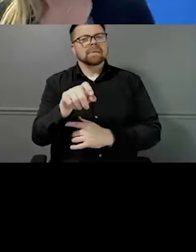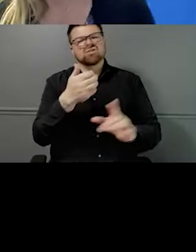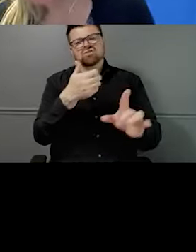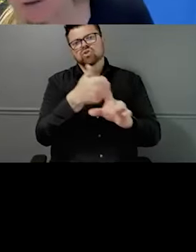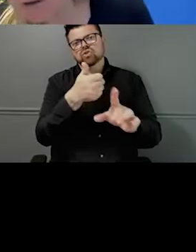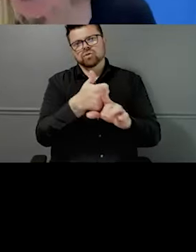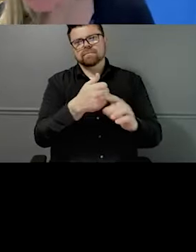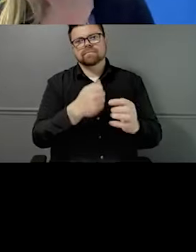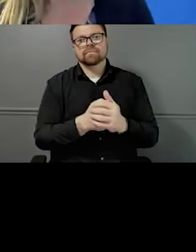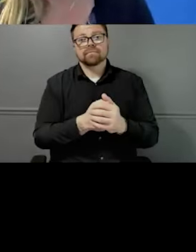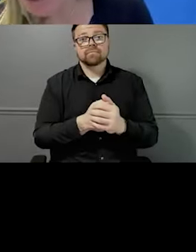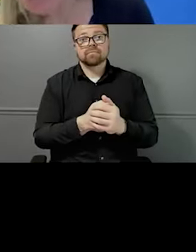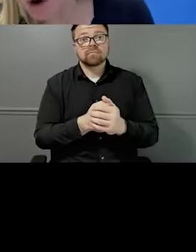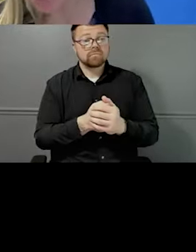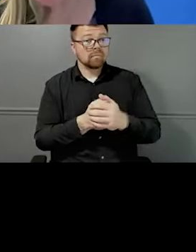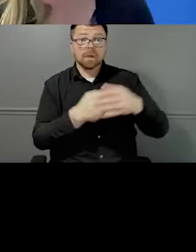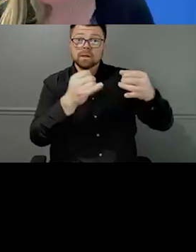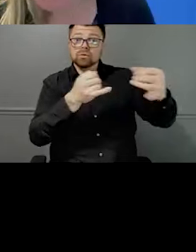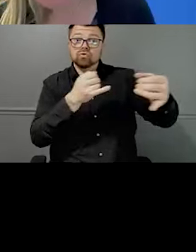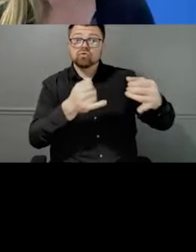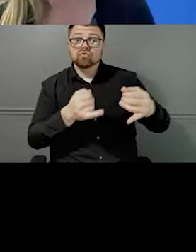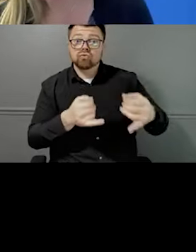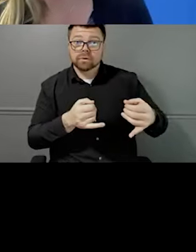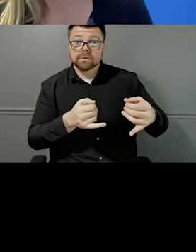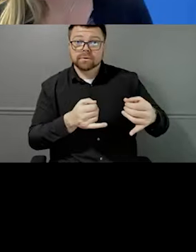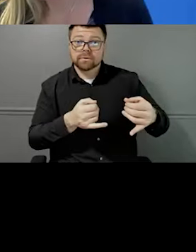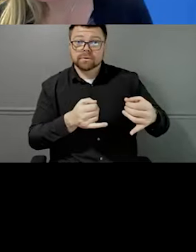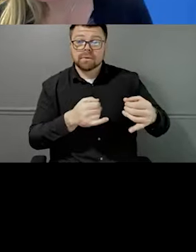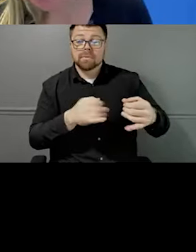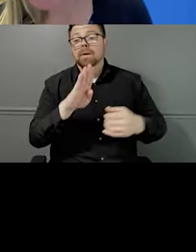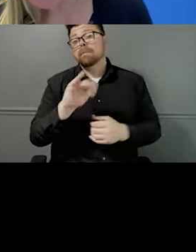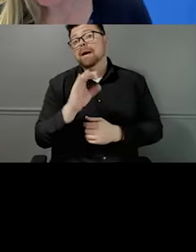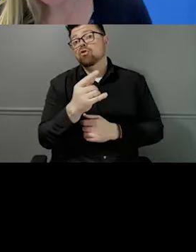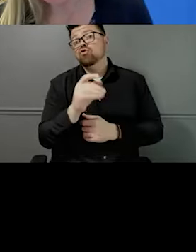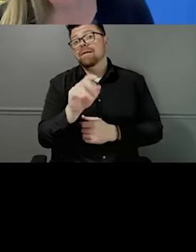In the instructions on the Biographical Sketch common form,